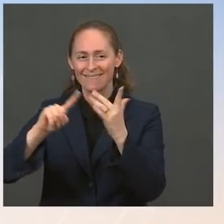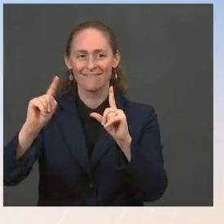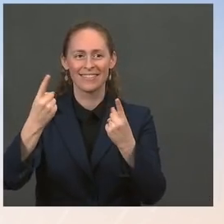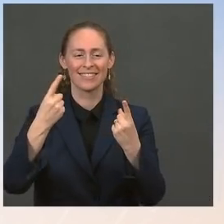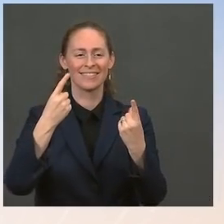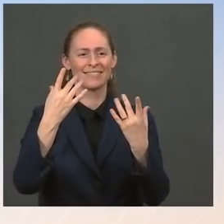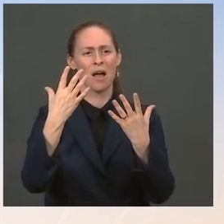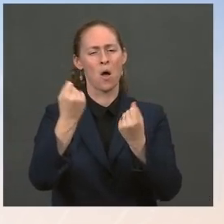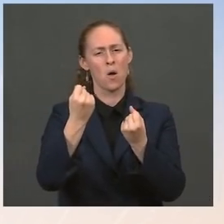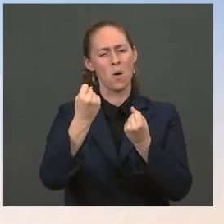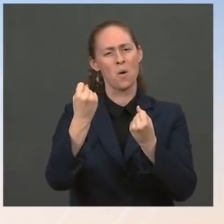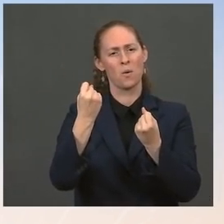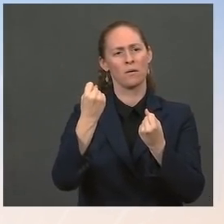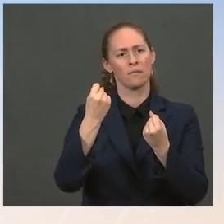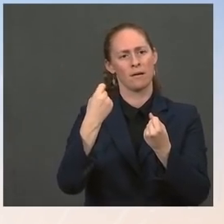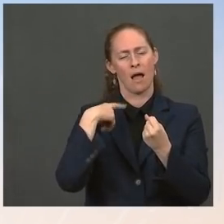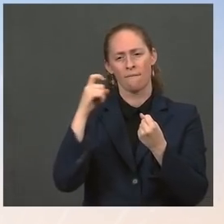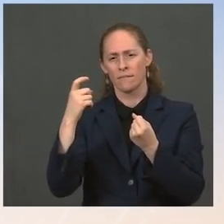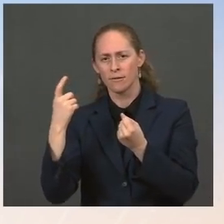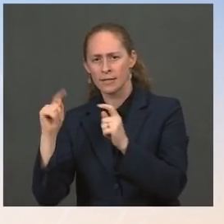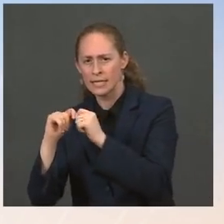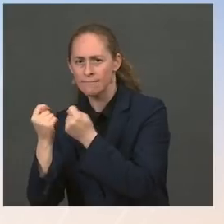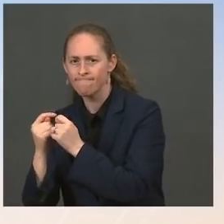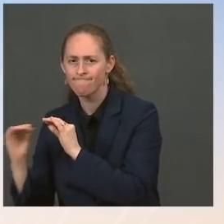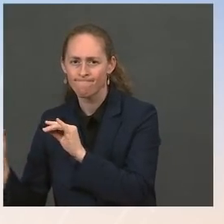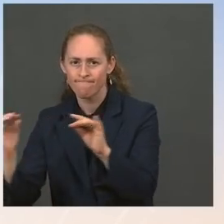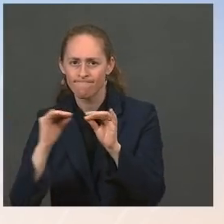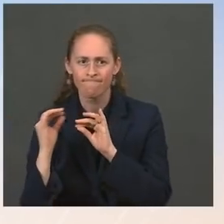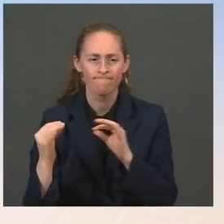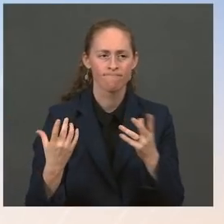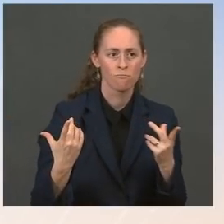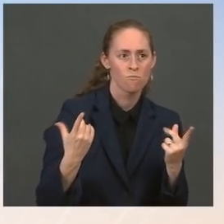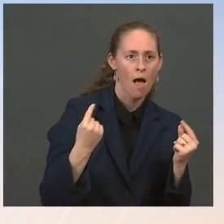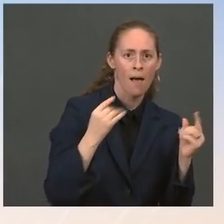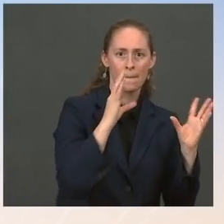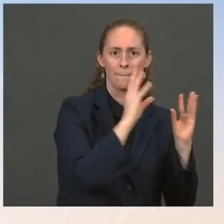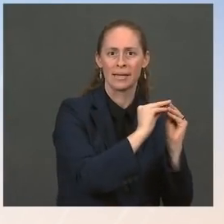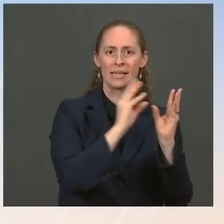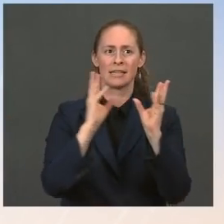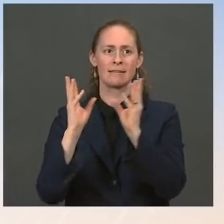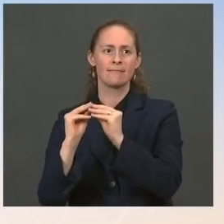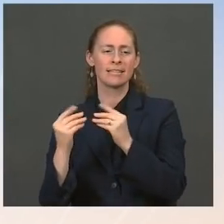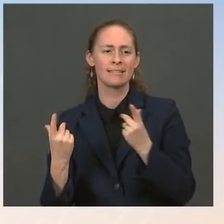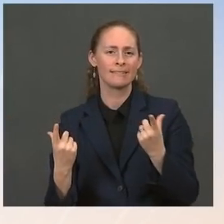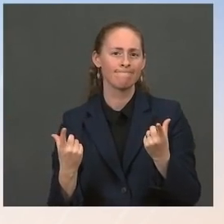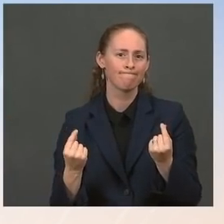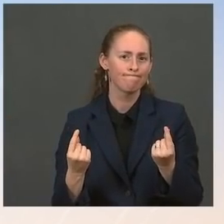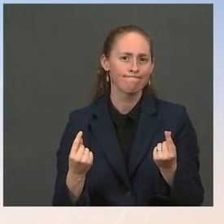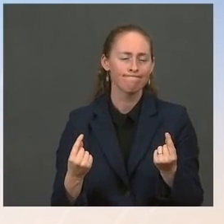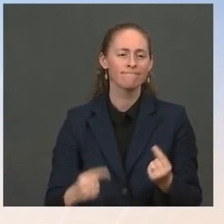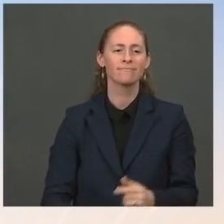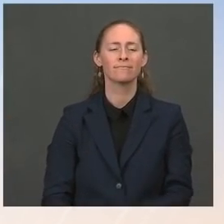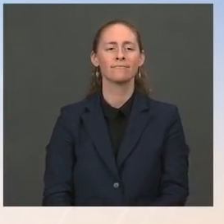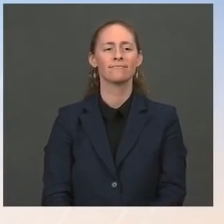and talk to the team here about where things stand. And as far as when I came out here, they were still meeting, but we'll venture to get back to you